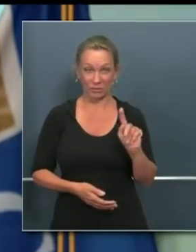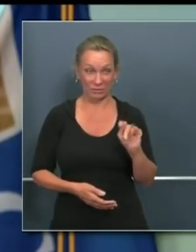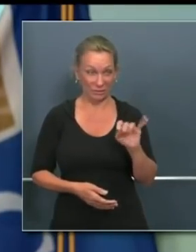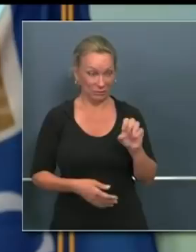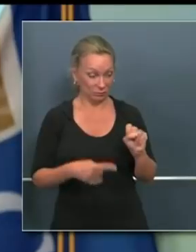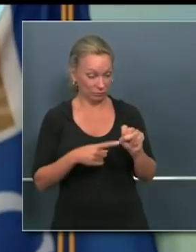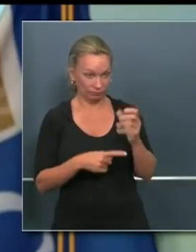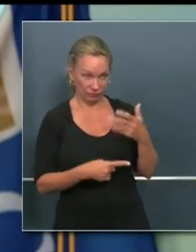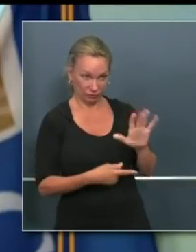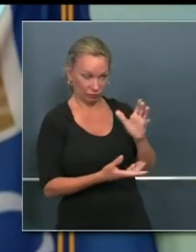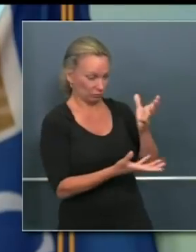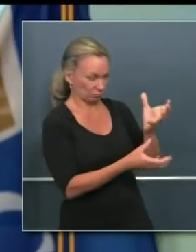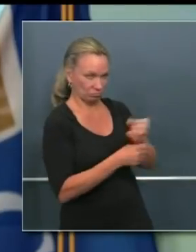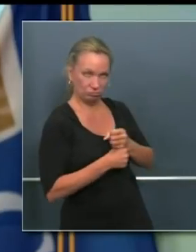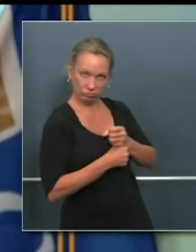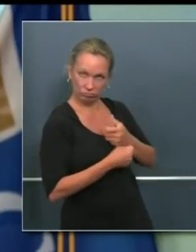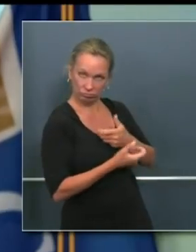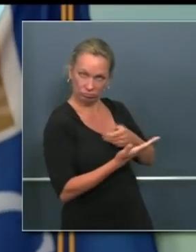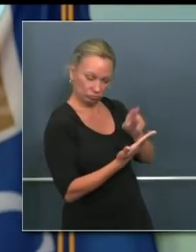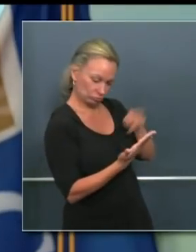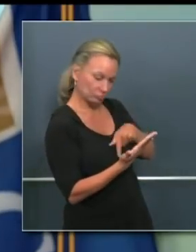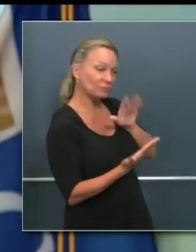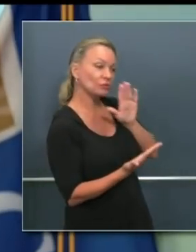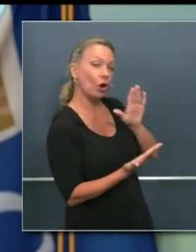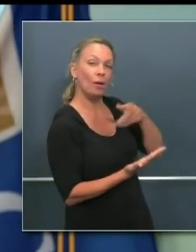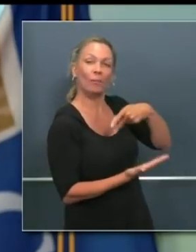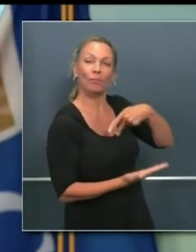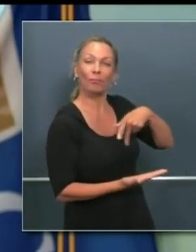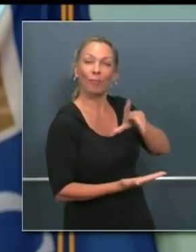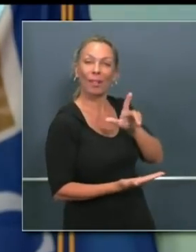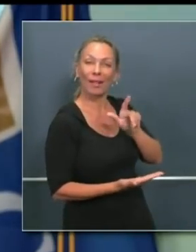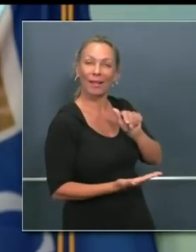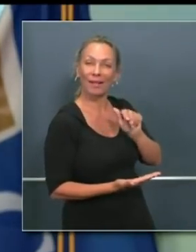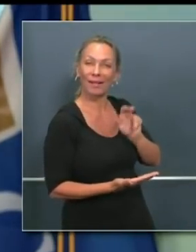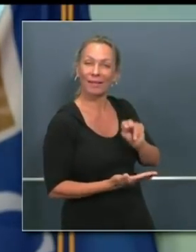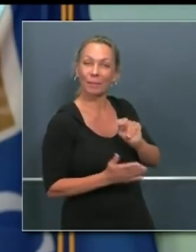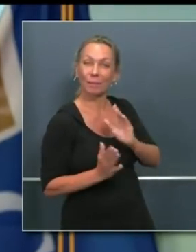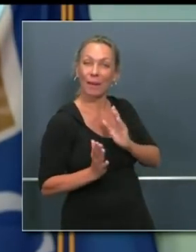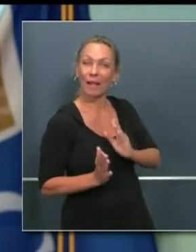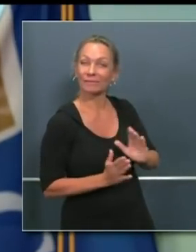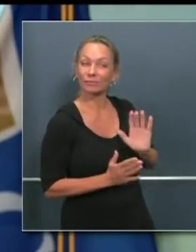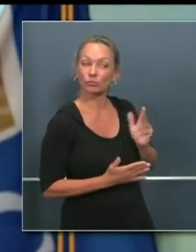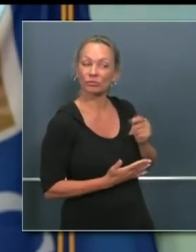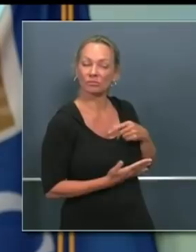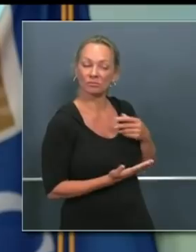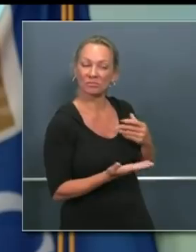COUNT 52 AND WENT TO 54 COUNTIES THAT HAVE WENT THROUGH THIS ATTESTATION.